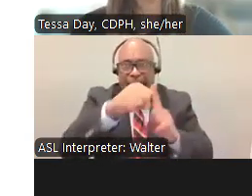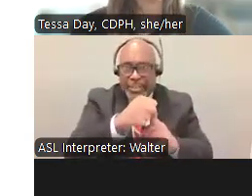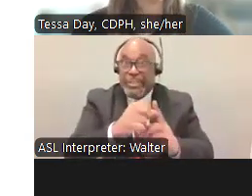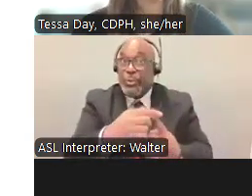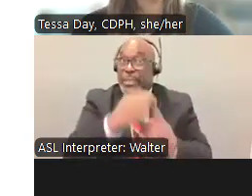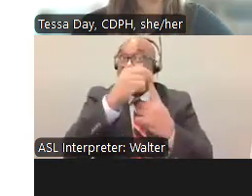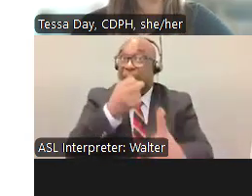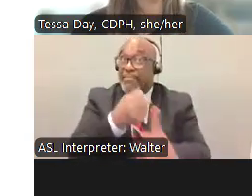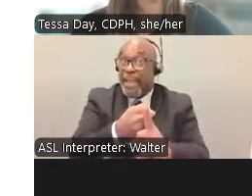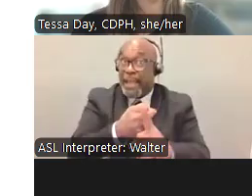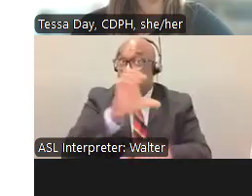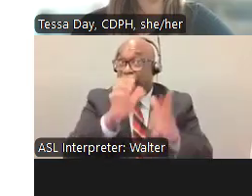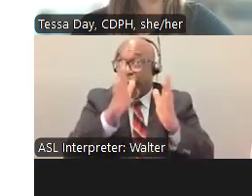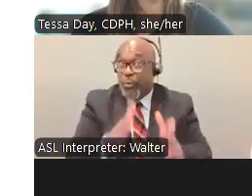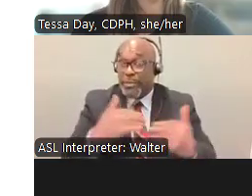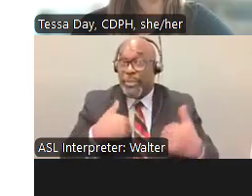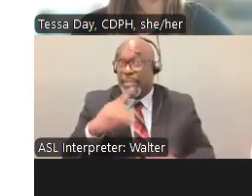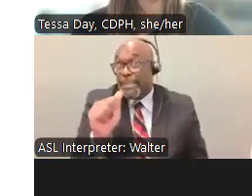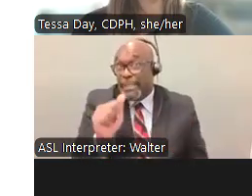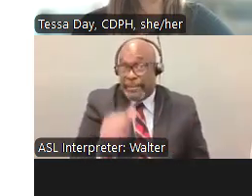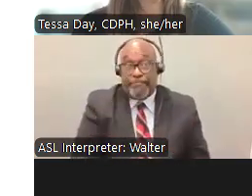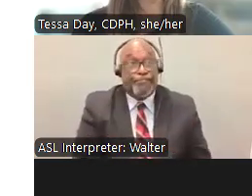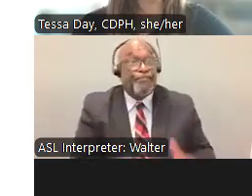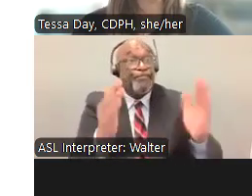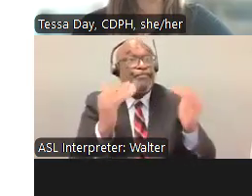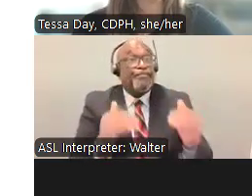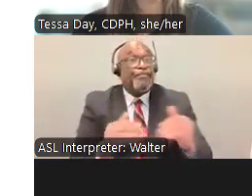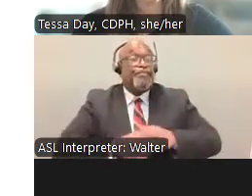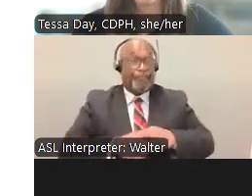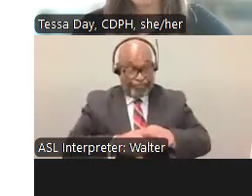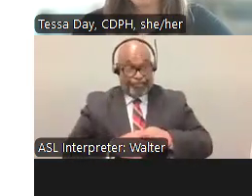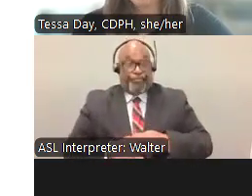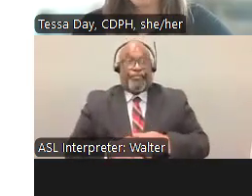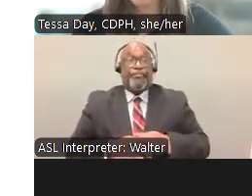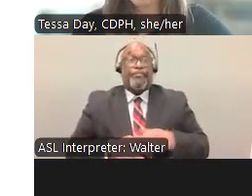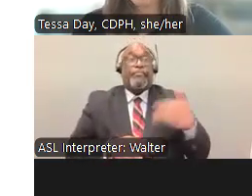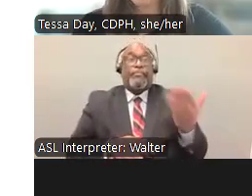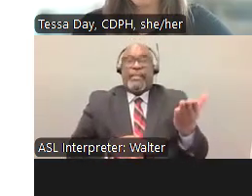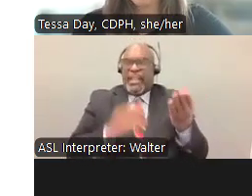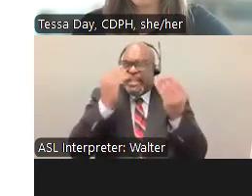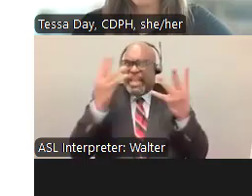13:19:00 Chicagoans with disabilities. 13:19:02 The data included in this